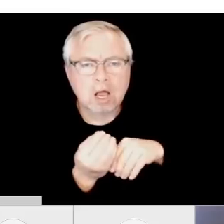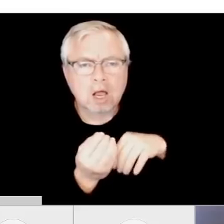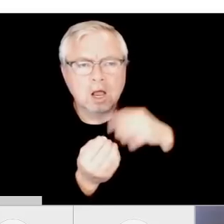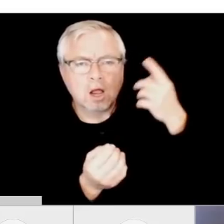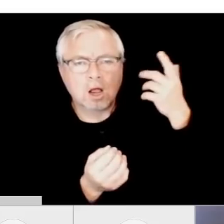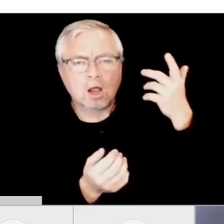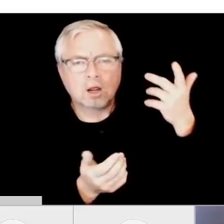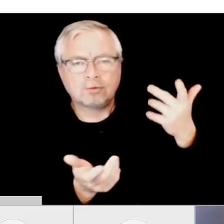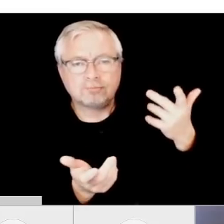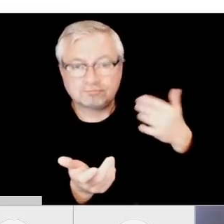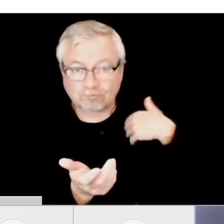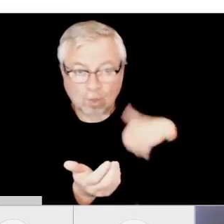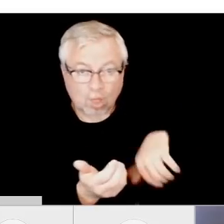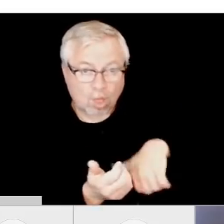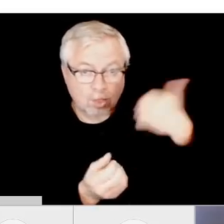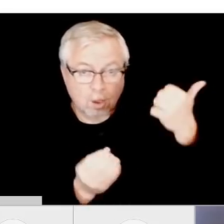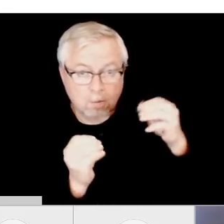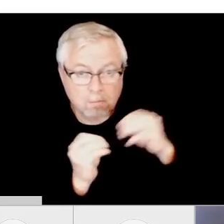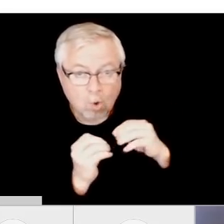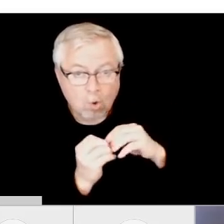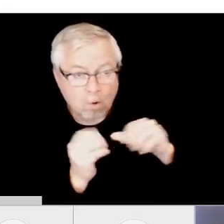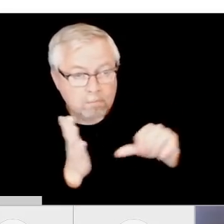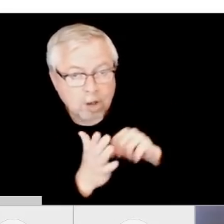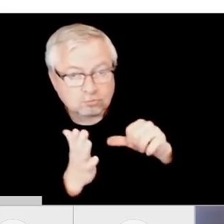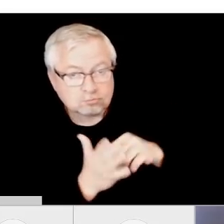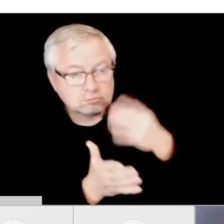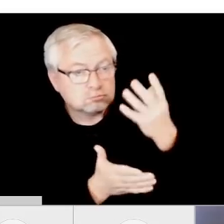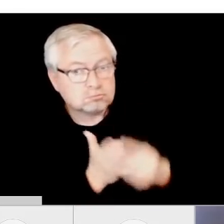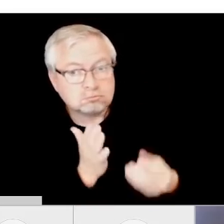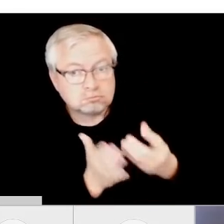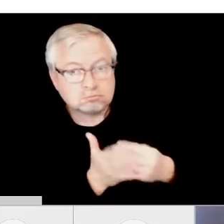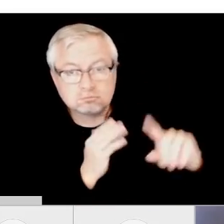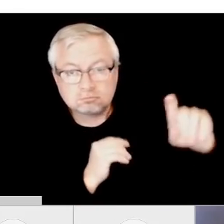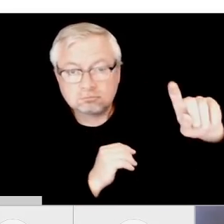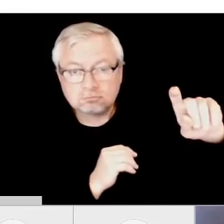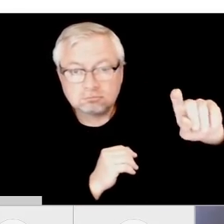I think there's -- >> Commissioner Malcolm: .